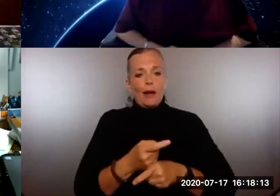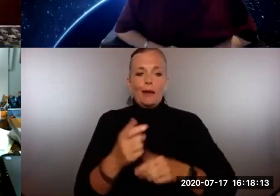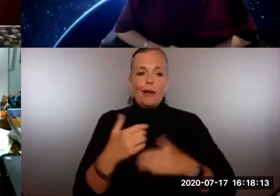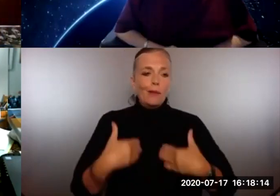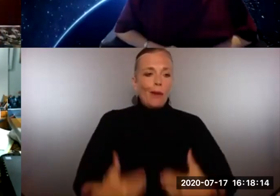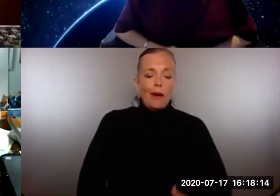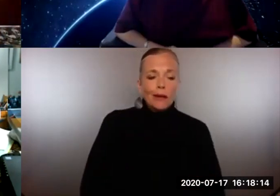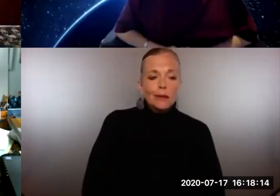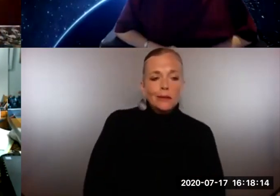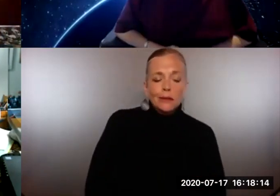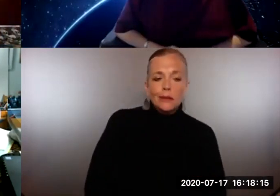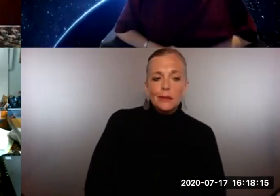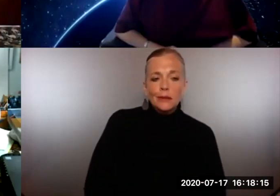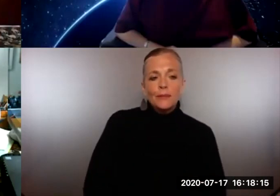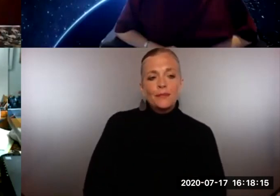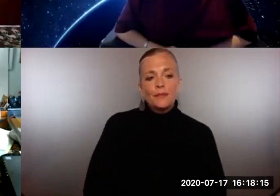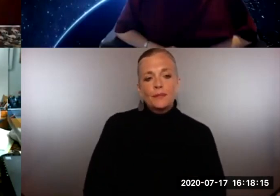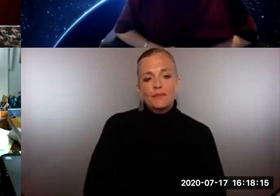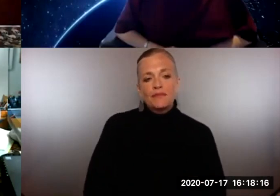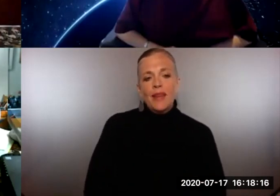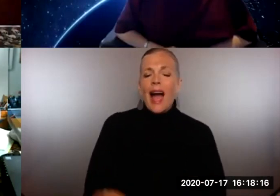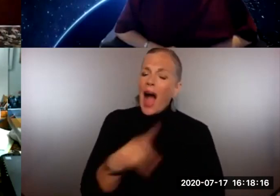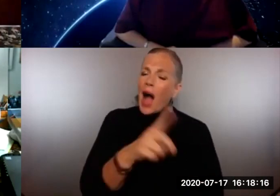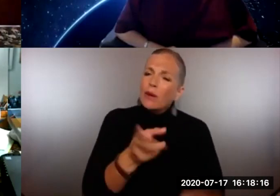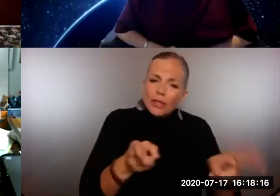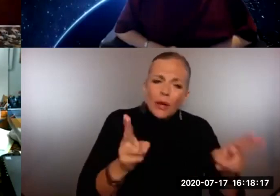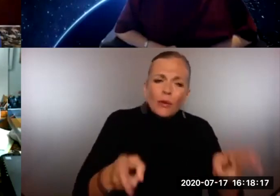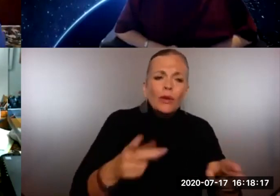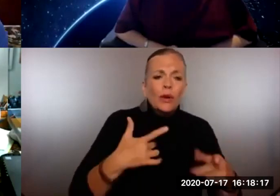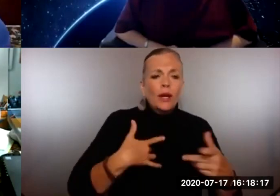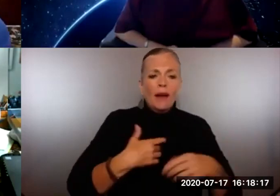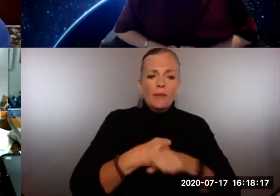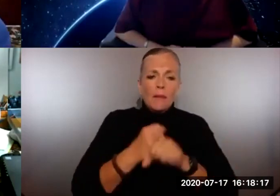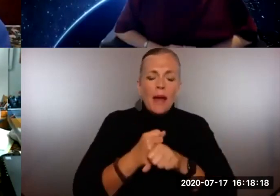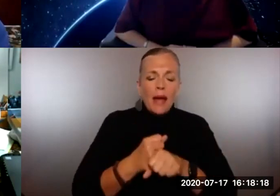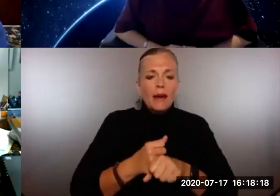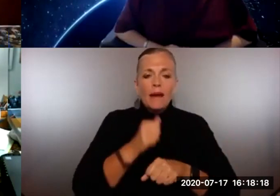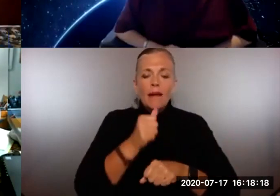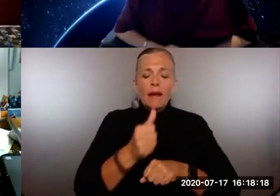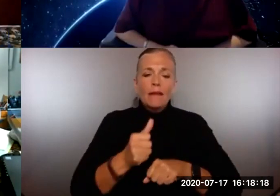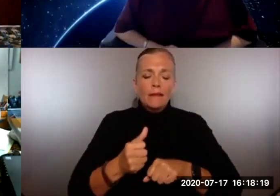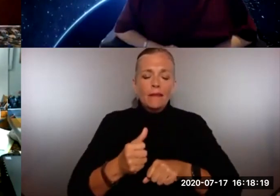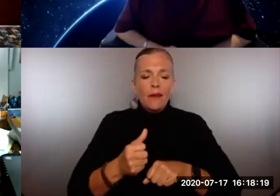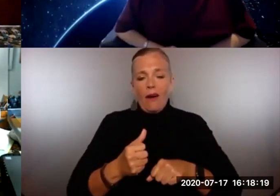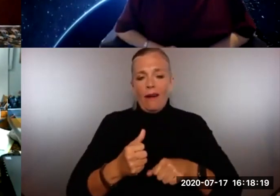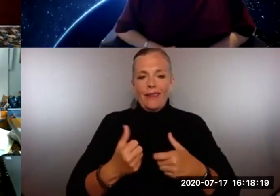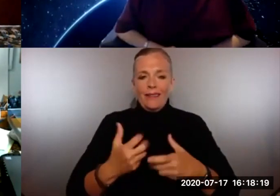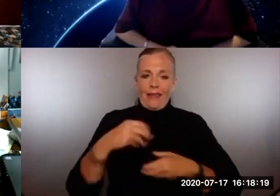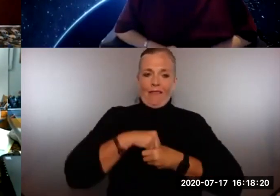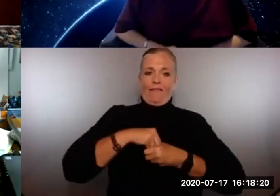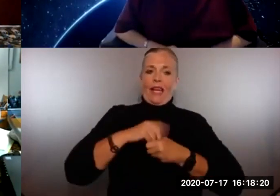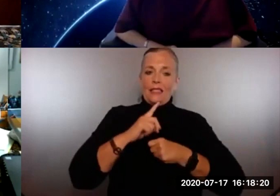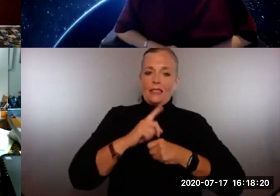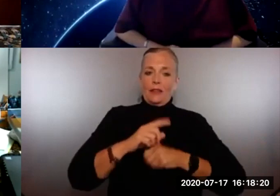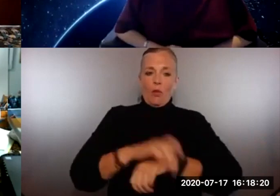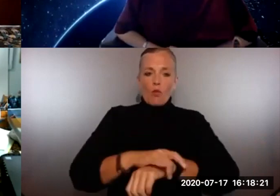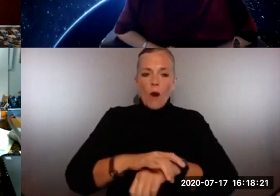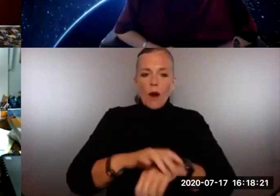quo and overarching arguments that say it's impossible or expensive? And how do we shore up our own people to handle these no's?